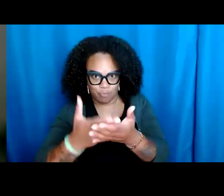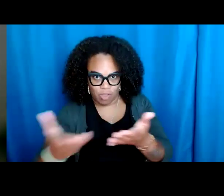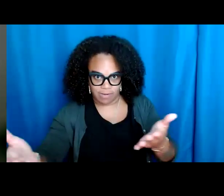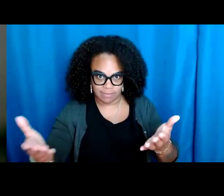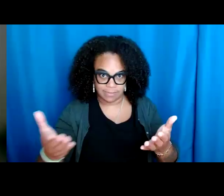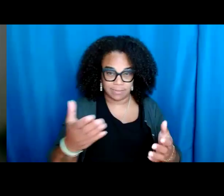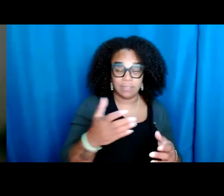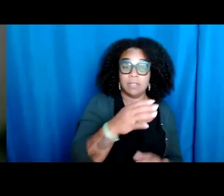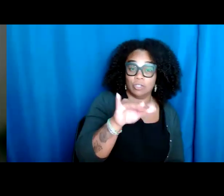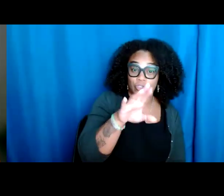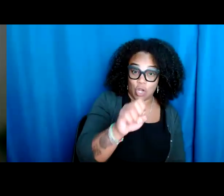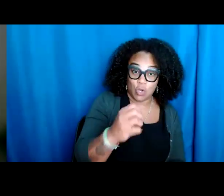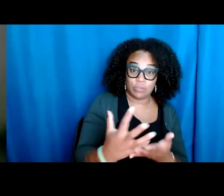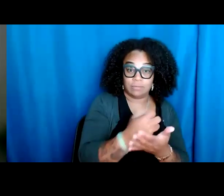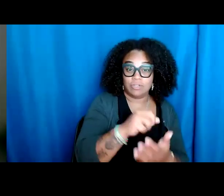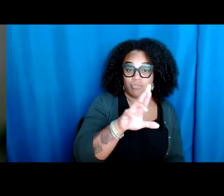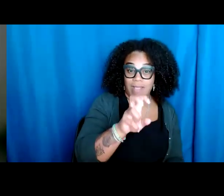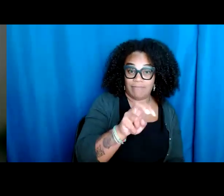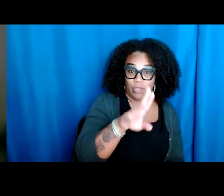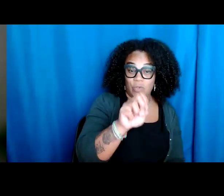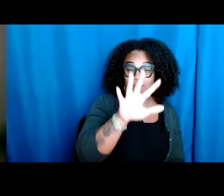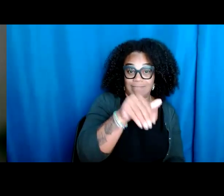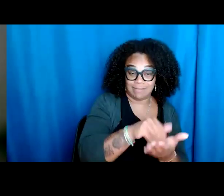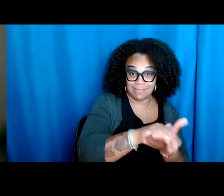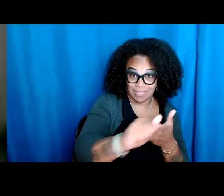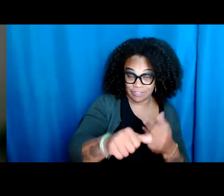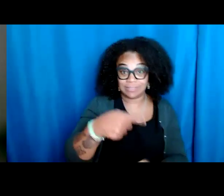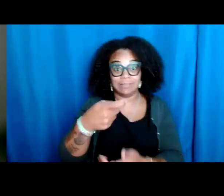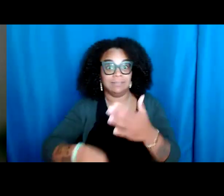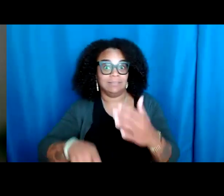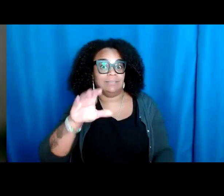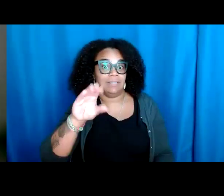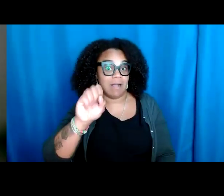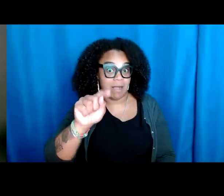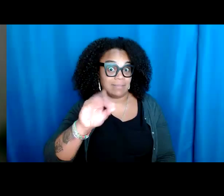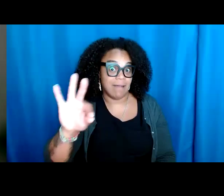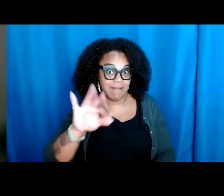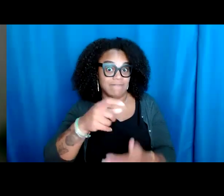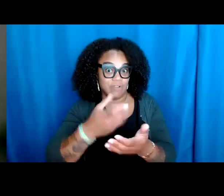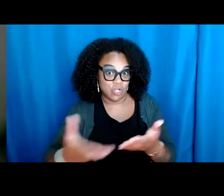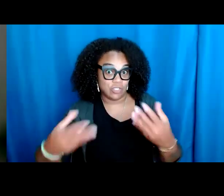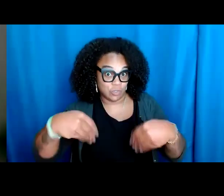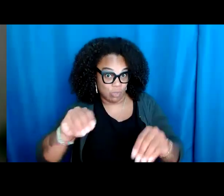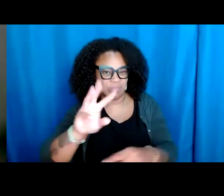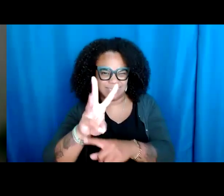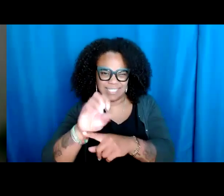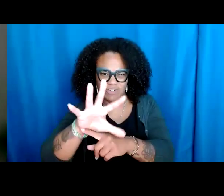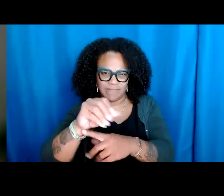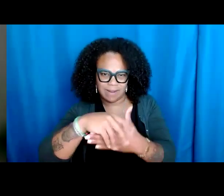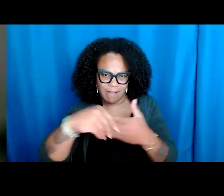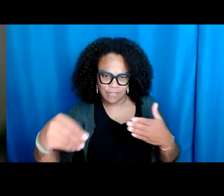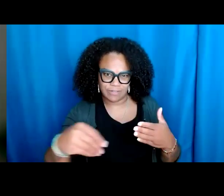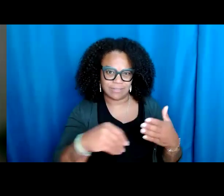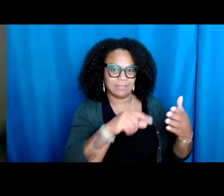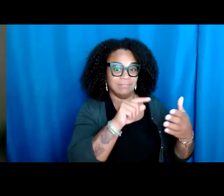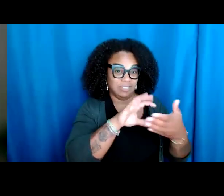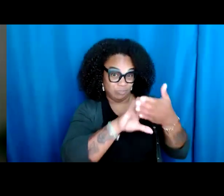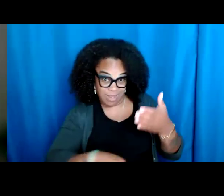$5,000. You are going to subtract out his cost of goods sold. It was $650. So, his gross profit was